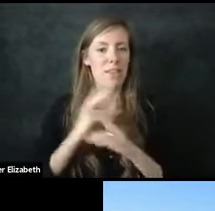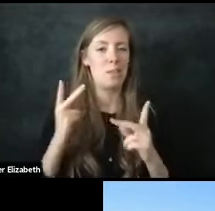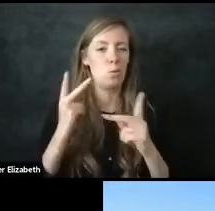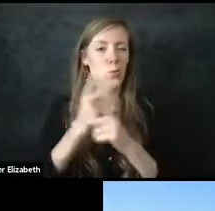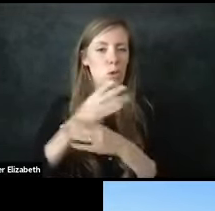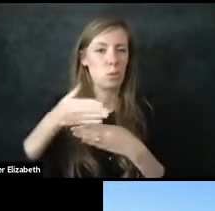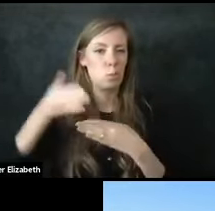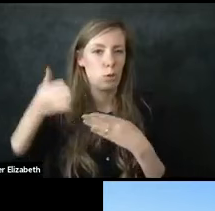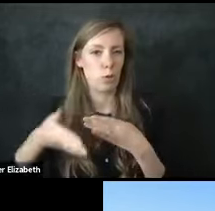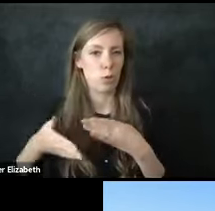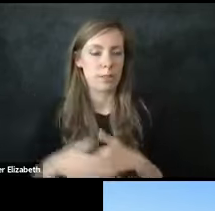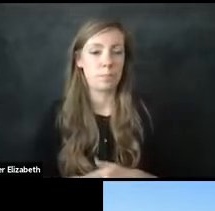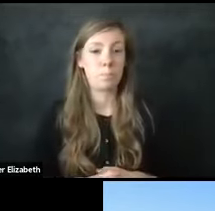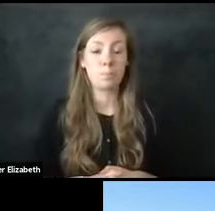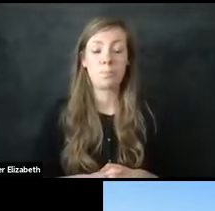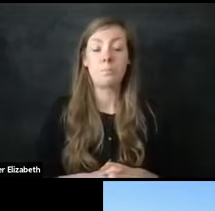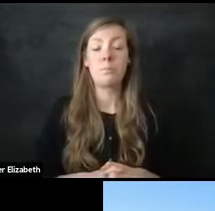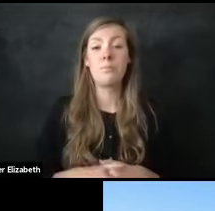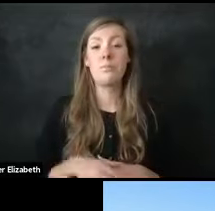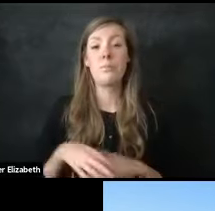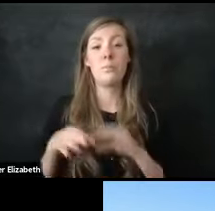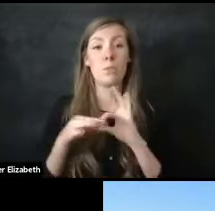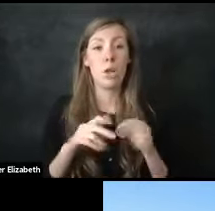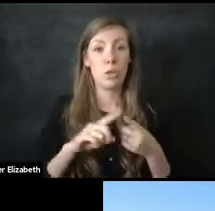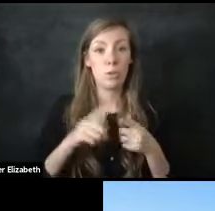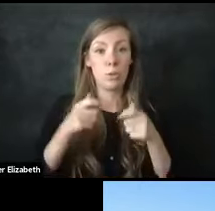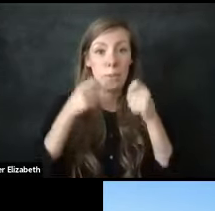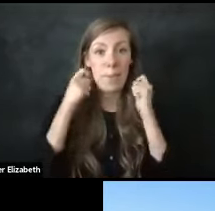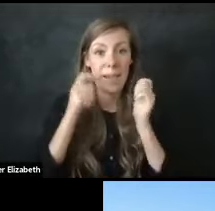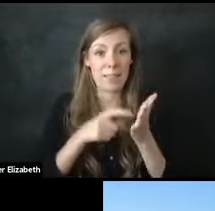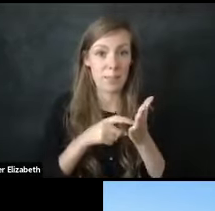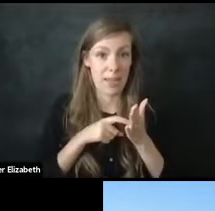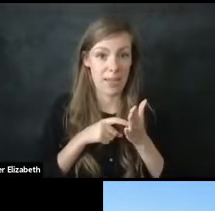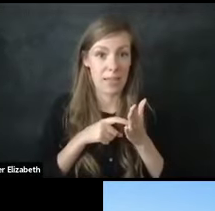In regards to our mass mandate, last week, I issued an amendment to the